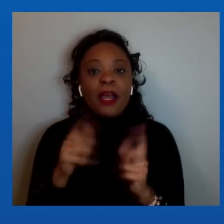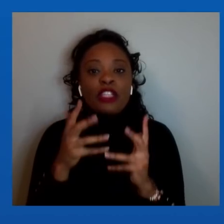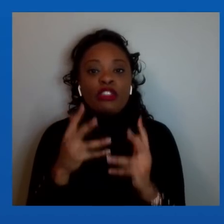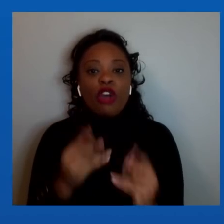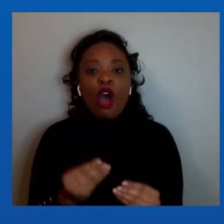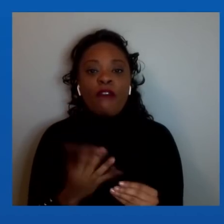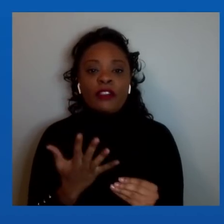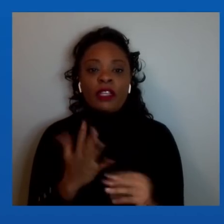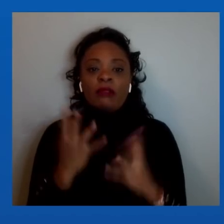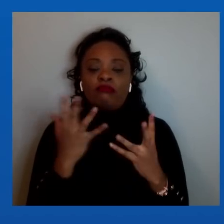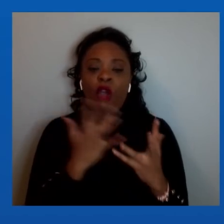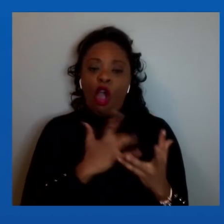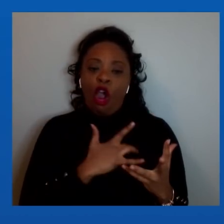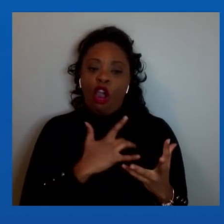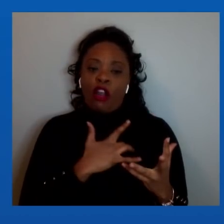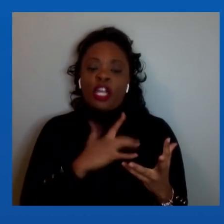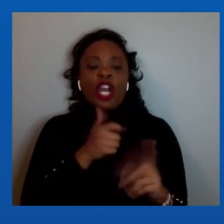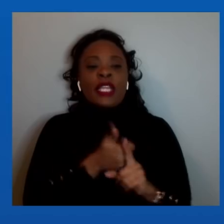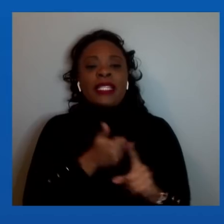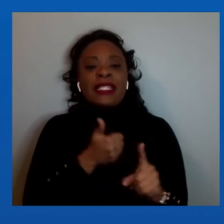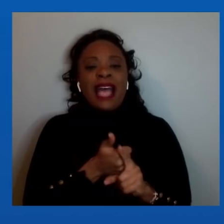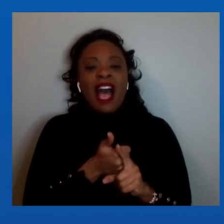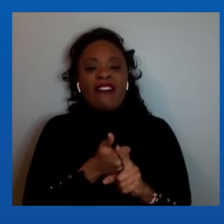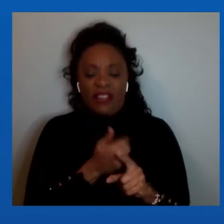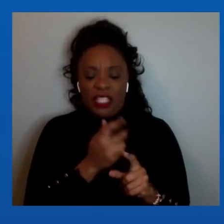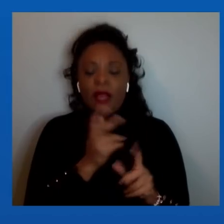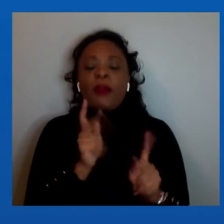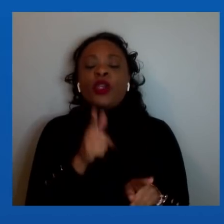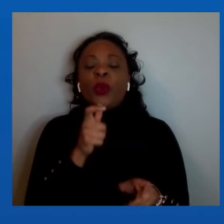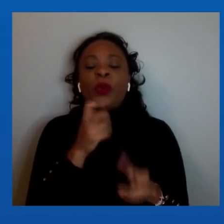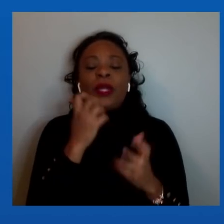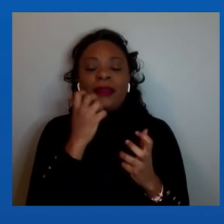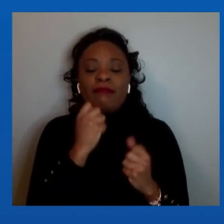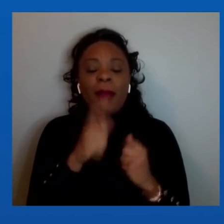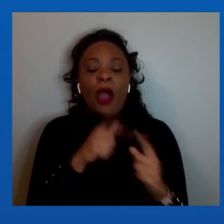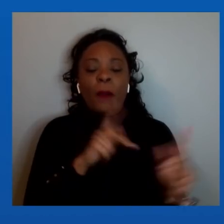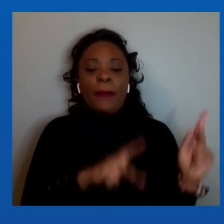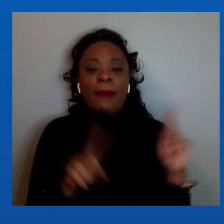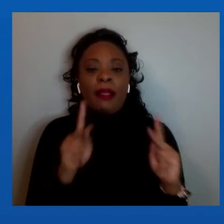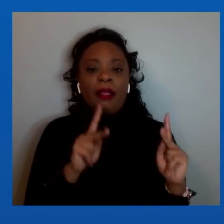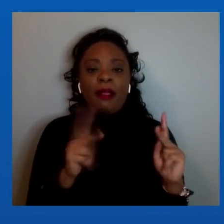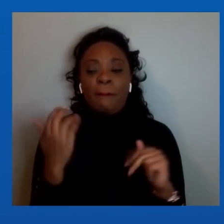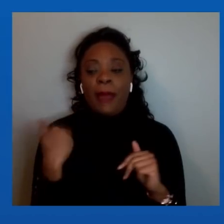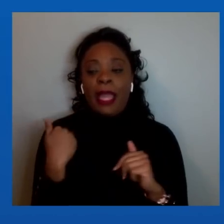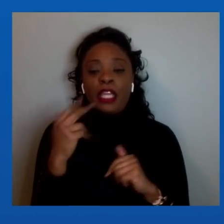She is a person who cares about people. In 2006, when she was chair